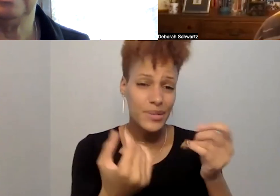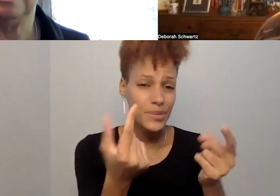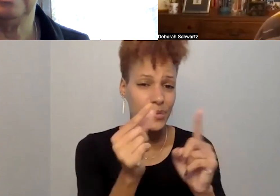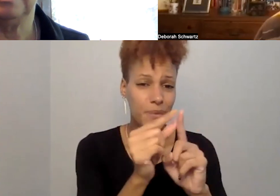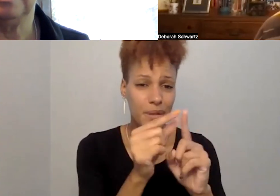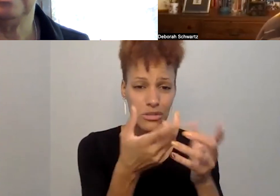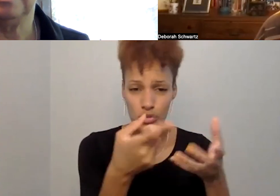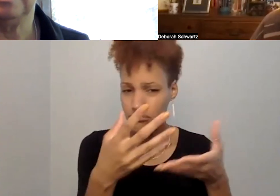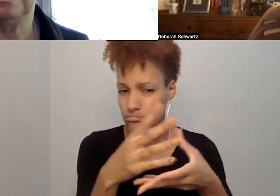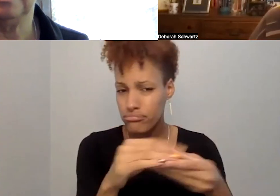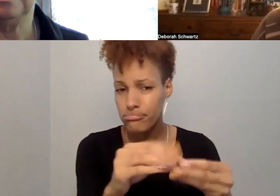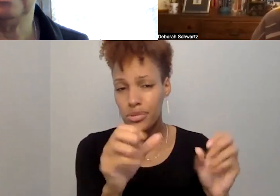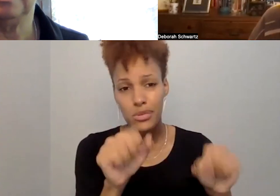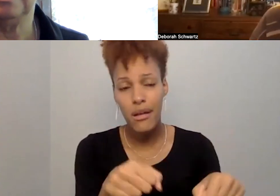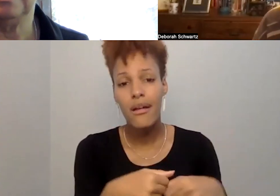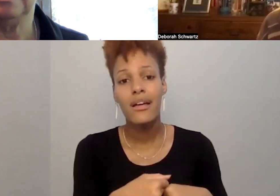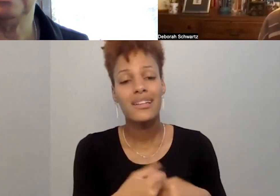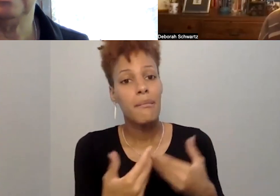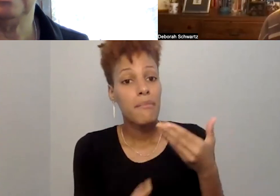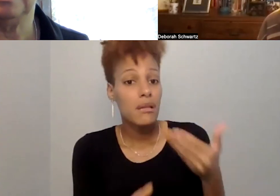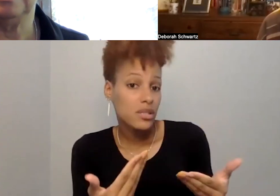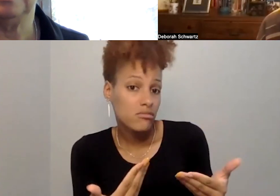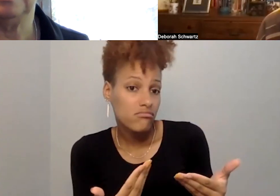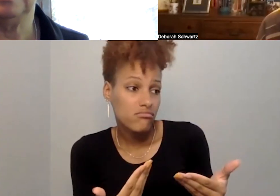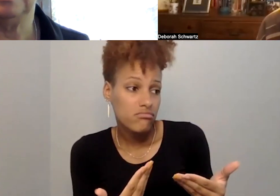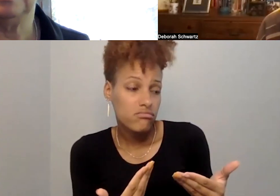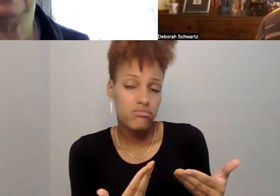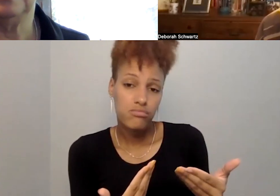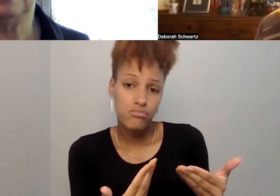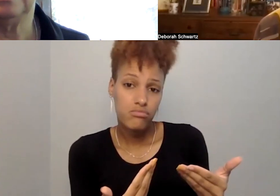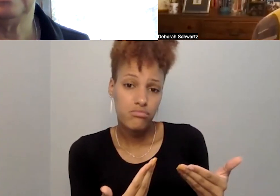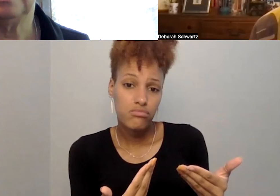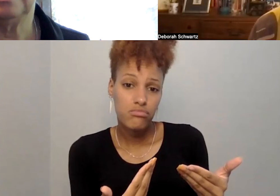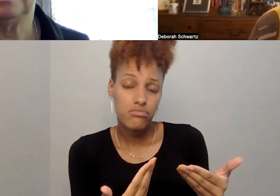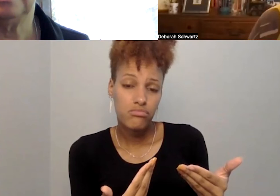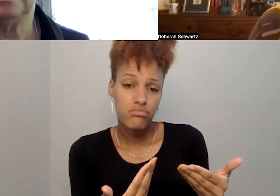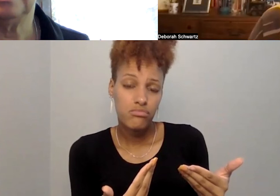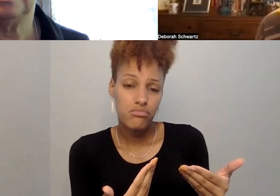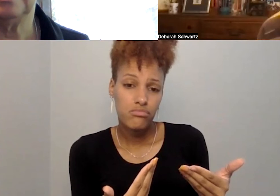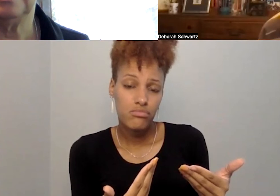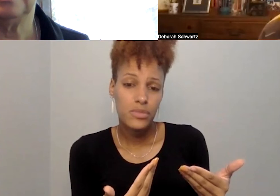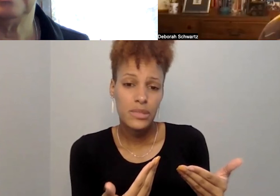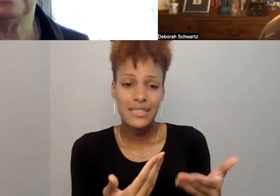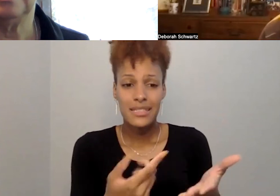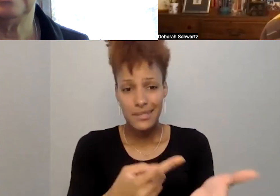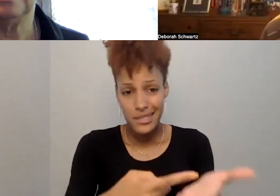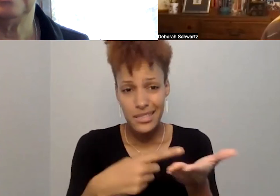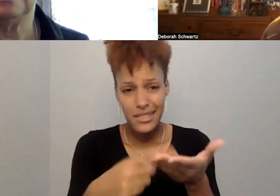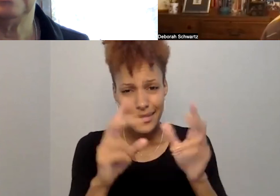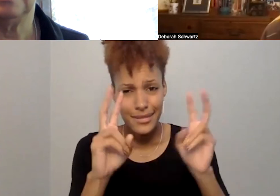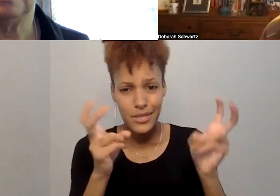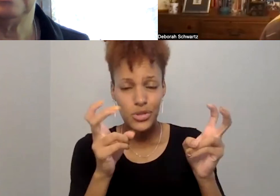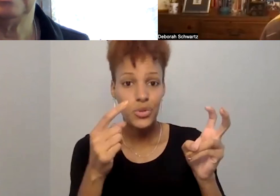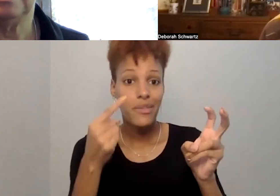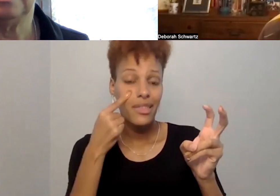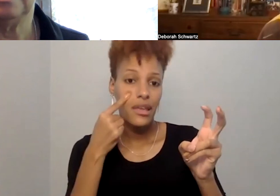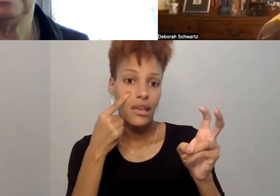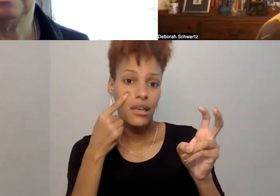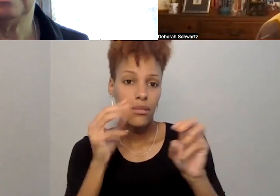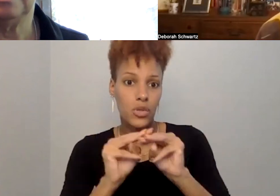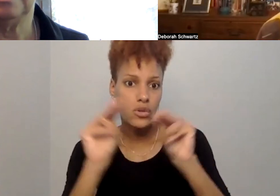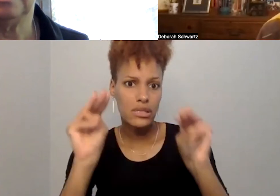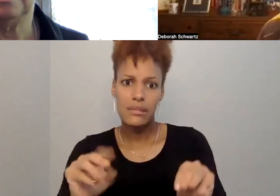perhaps, putting your finger on an issue that you think museums really need to work on that they